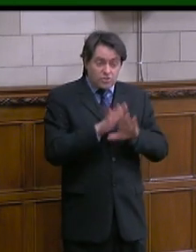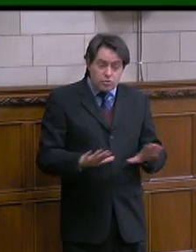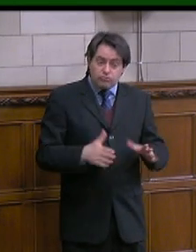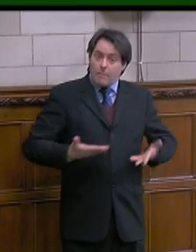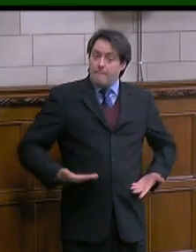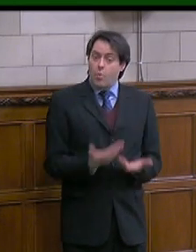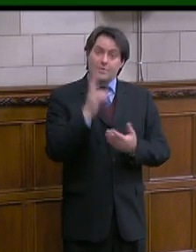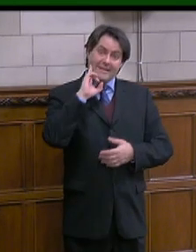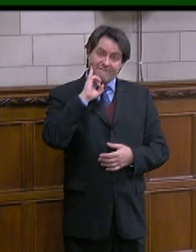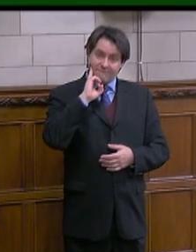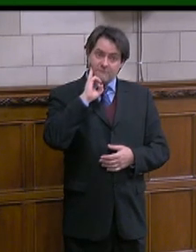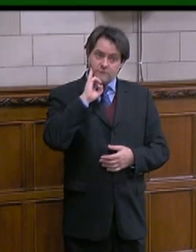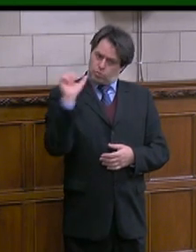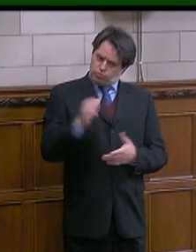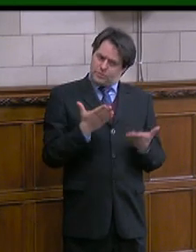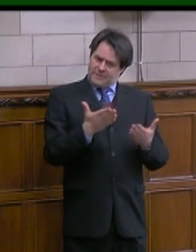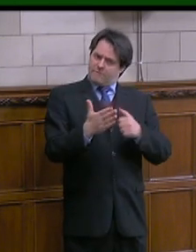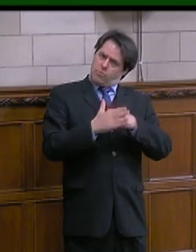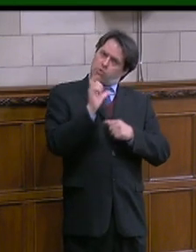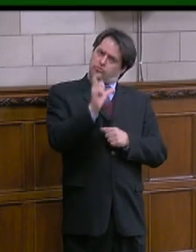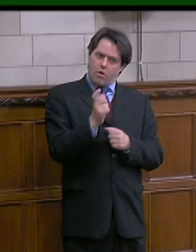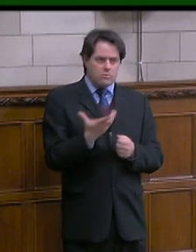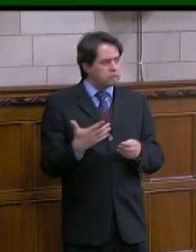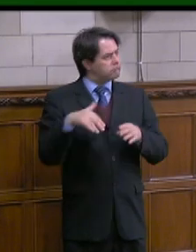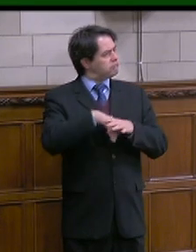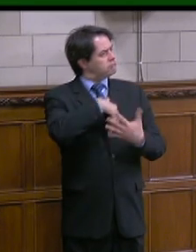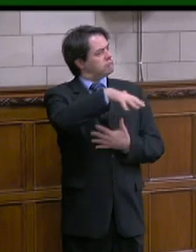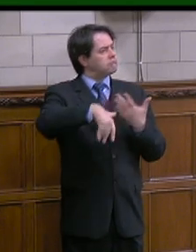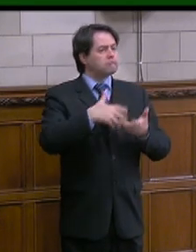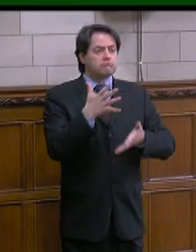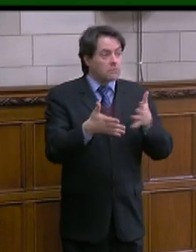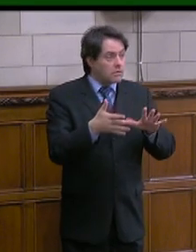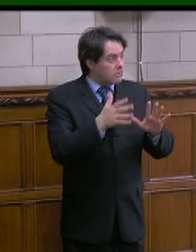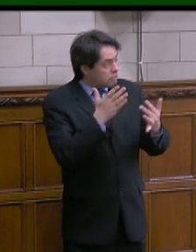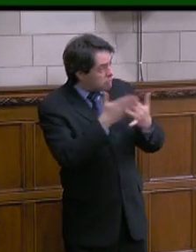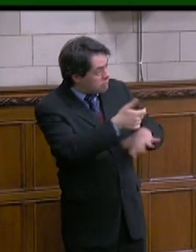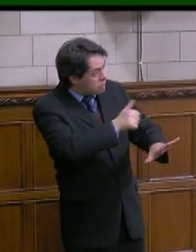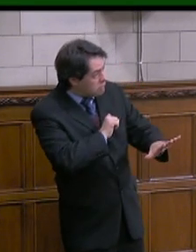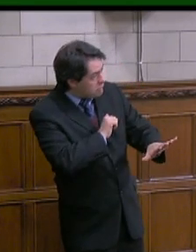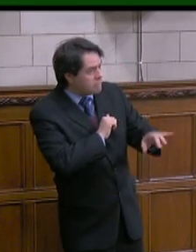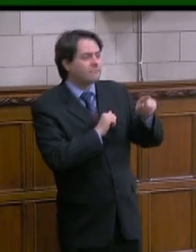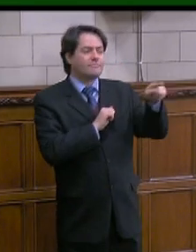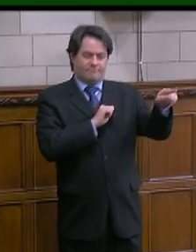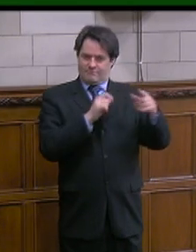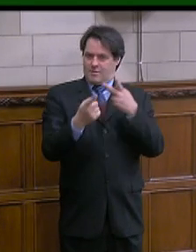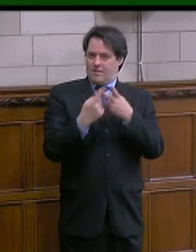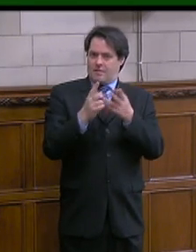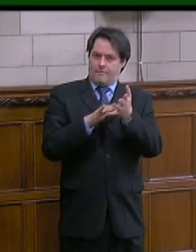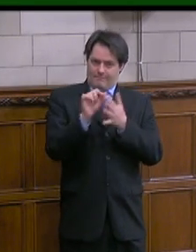deaf and that those children should be given “a better chance at a more integrated future.” Thelma Walker (Colne Valley) (Lab): I commend my hon.